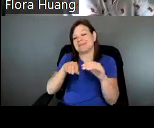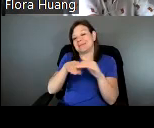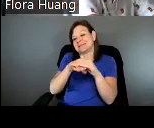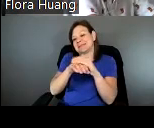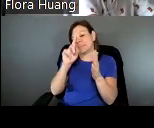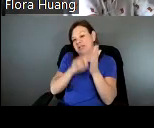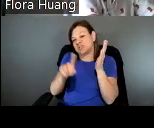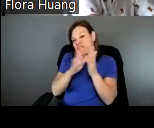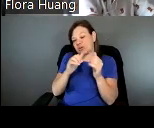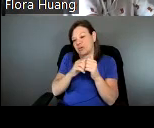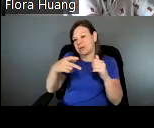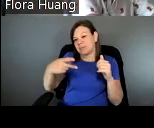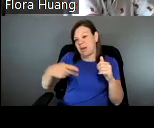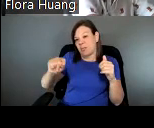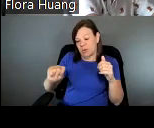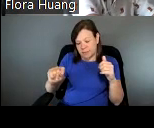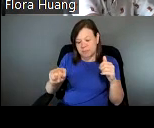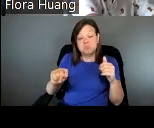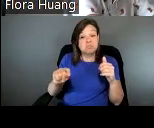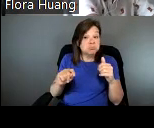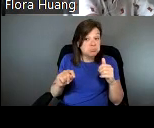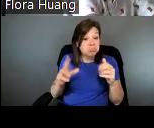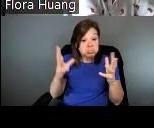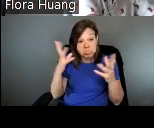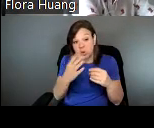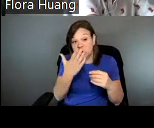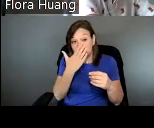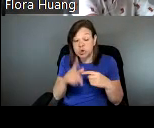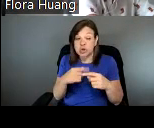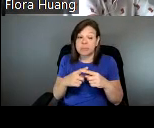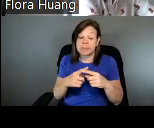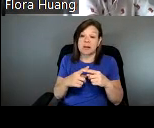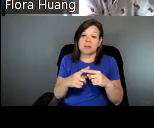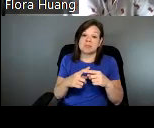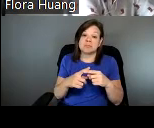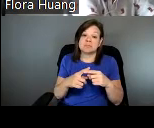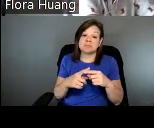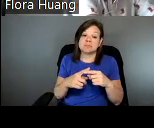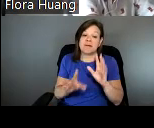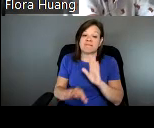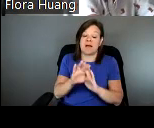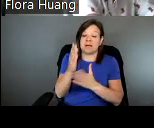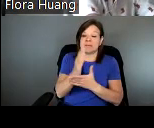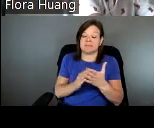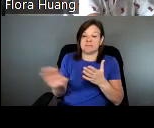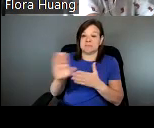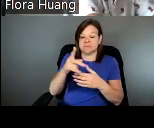Which is pretty good about picking up on pieces of your PowerPoint presentation